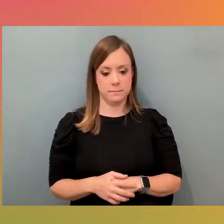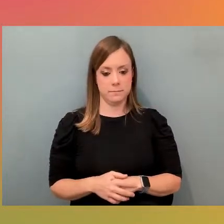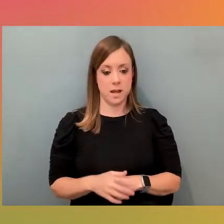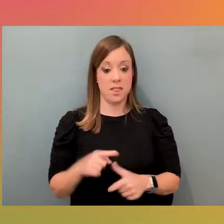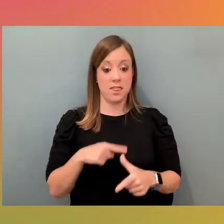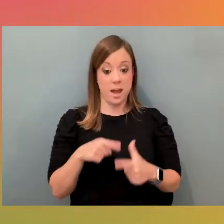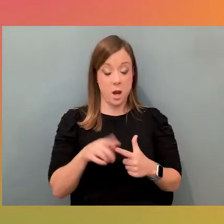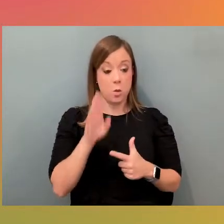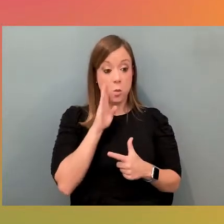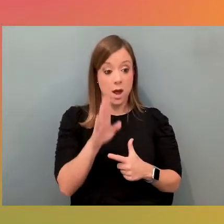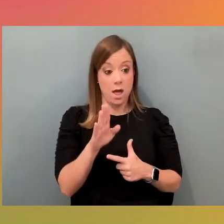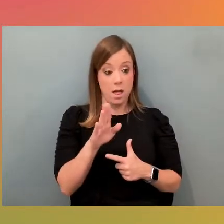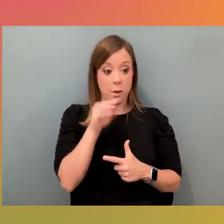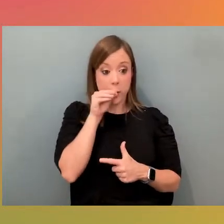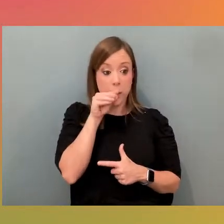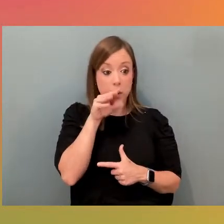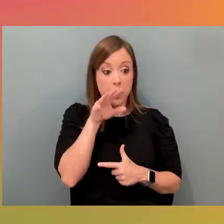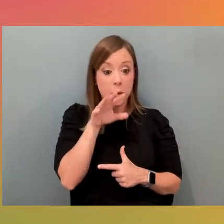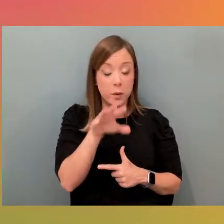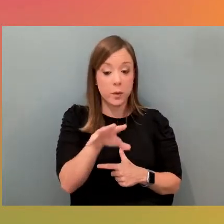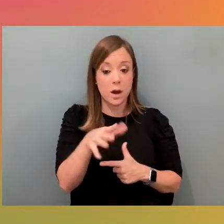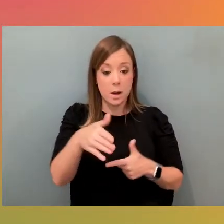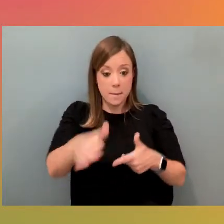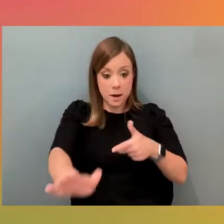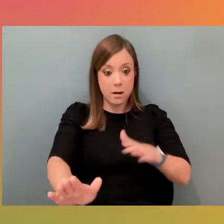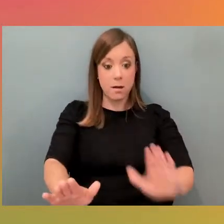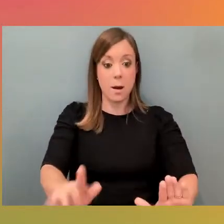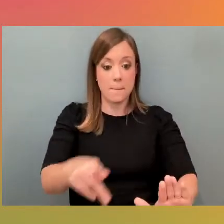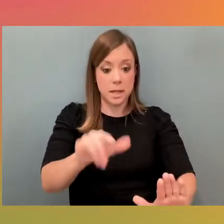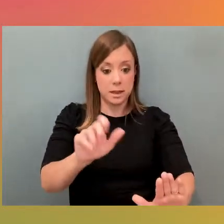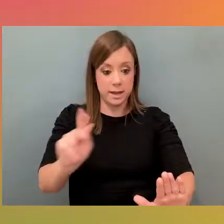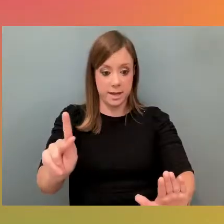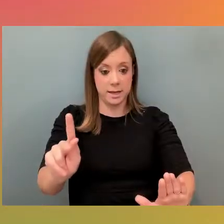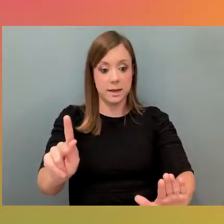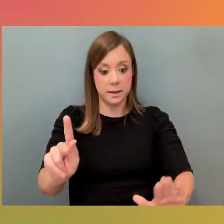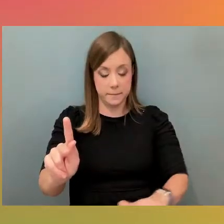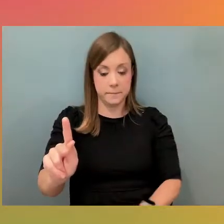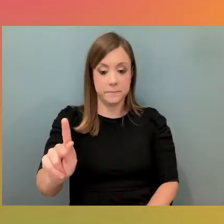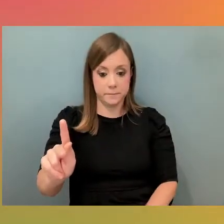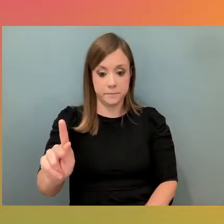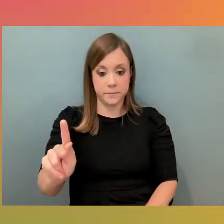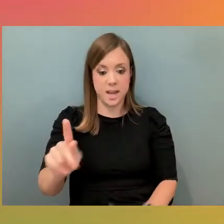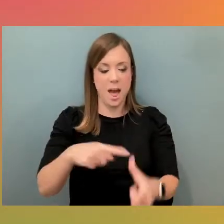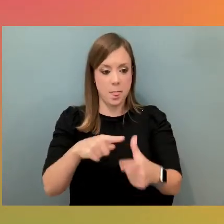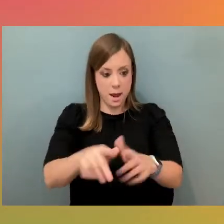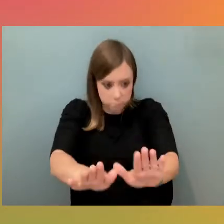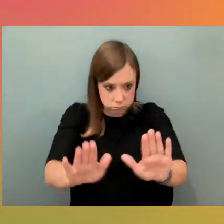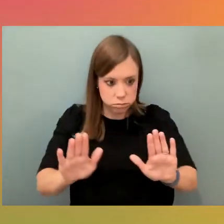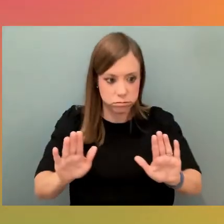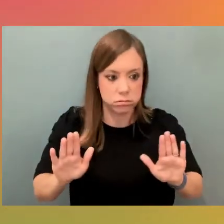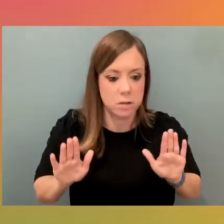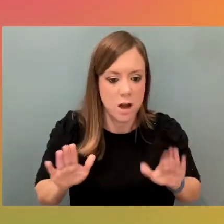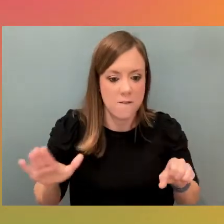AS YOU INHALE, YOU'RE GOING TO ROLL FORWARD INTO A PLANK.